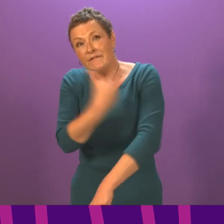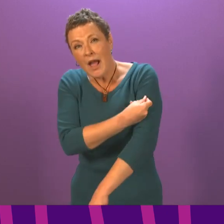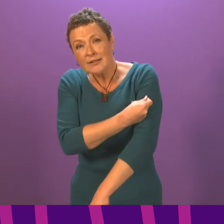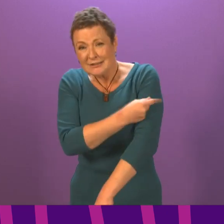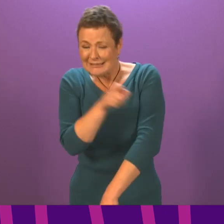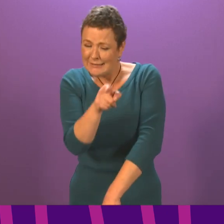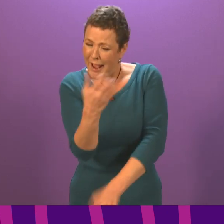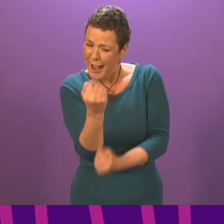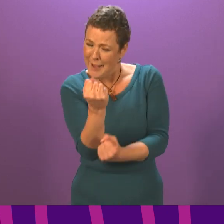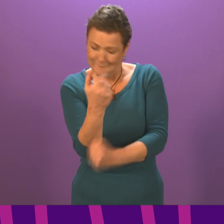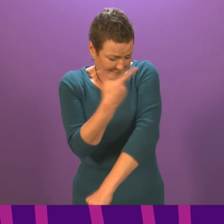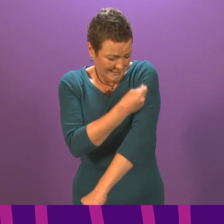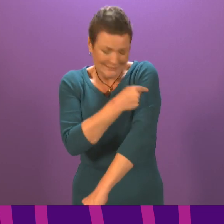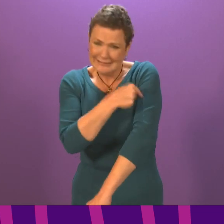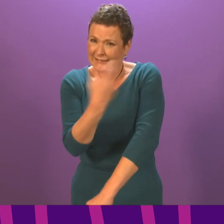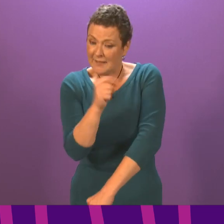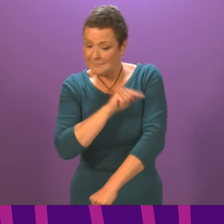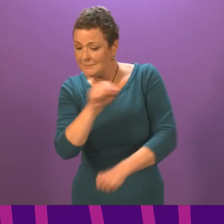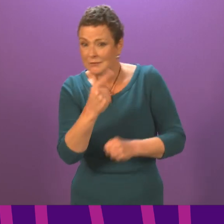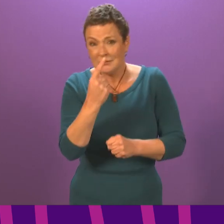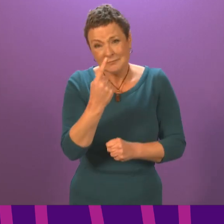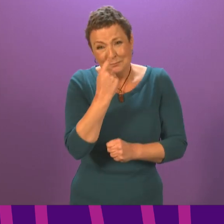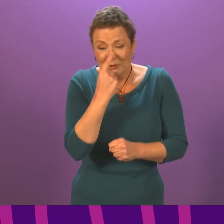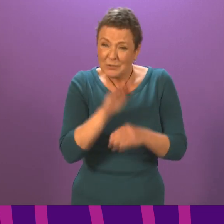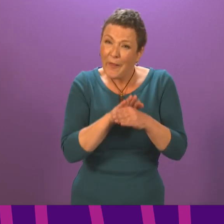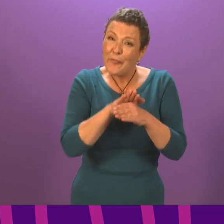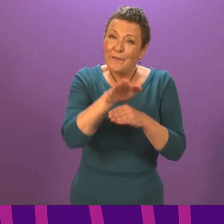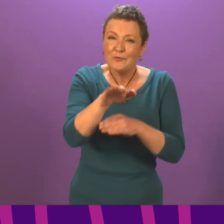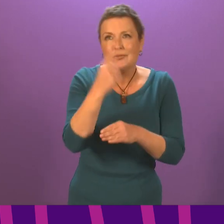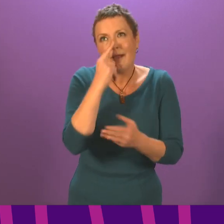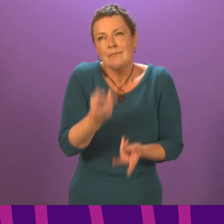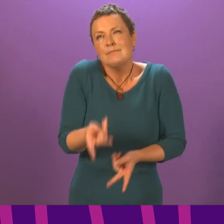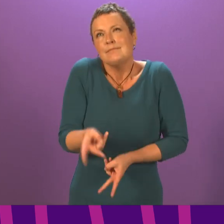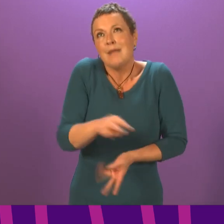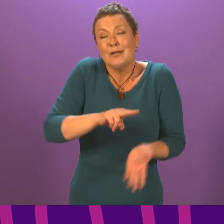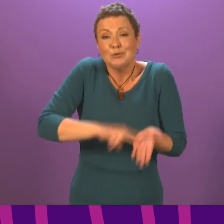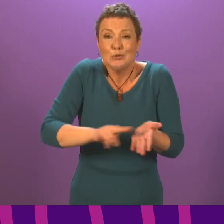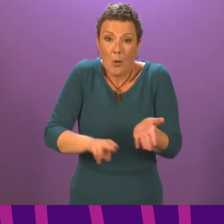in, I hope, the not-too-distant future. However, that point is not quite here yet. For the